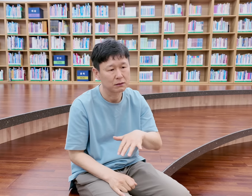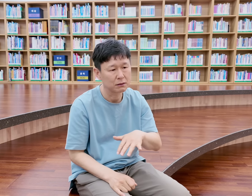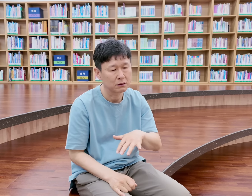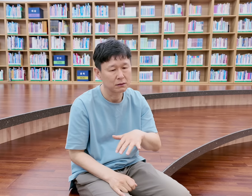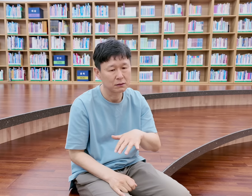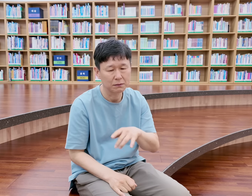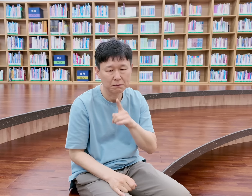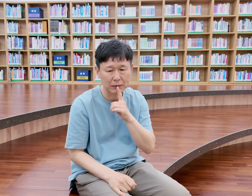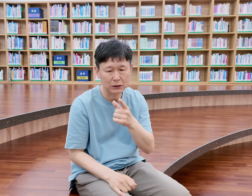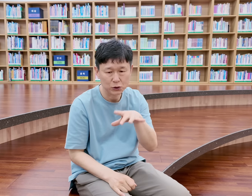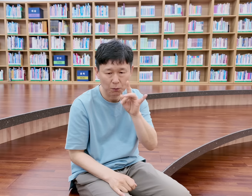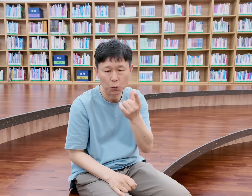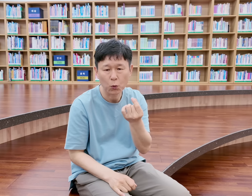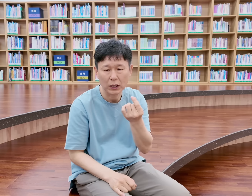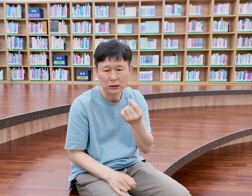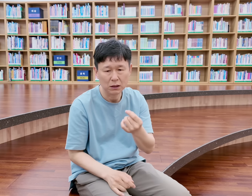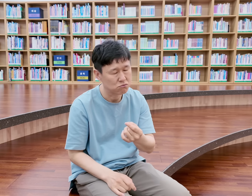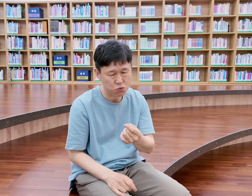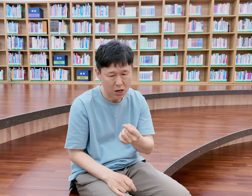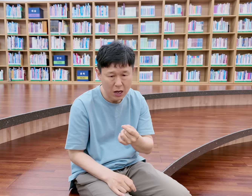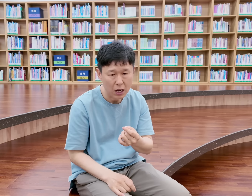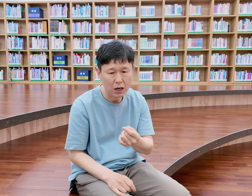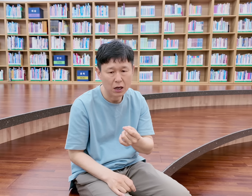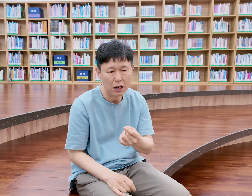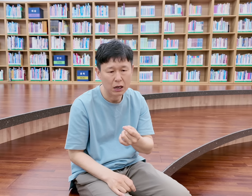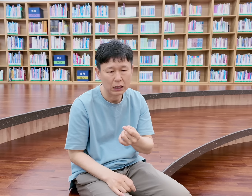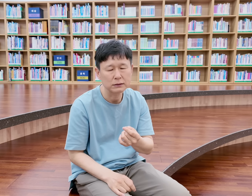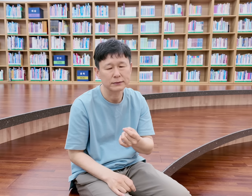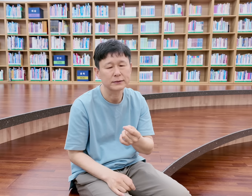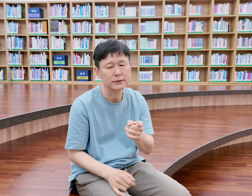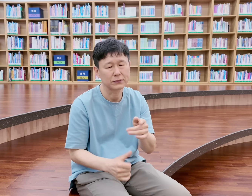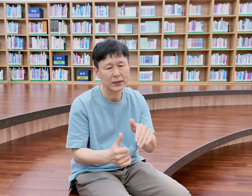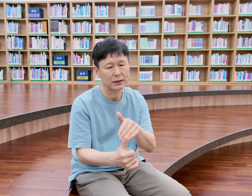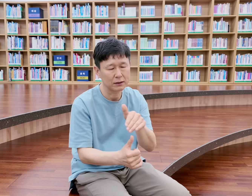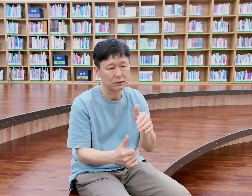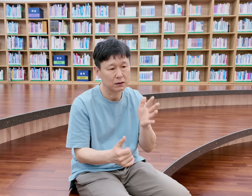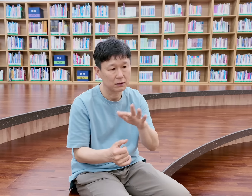Citizens had no idea of the existence of the library.